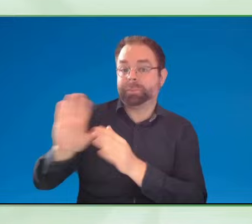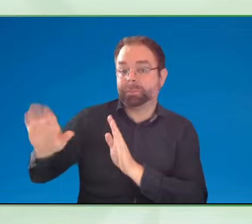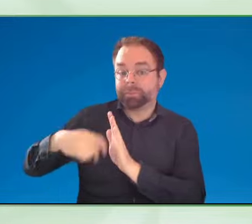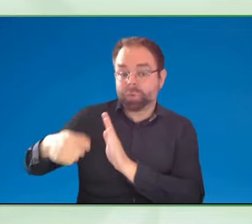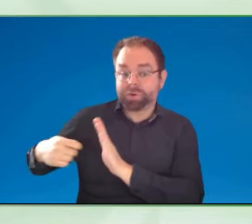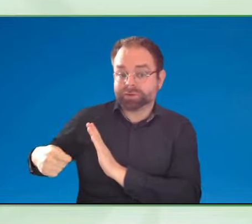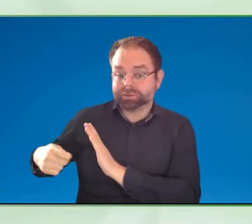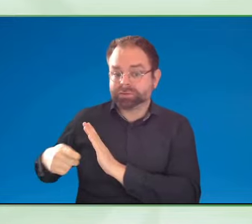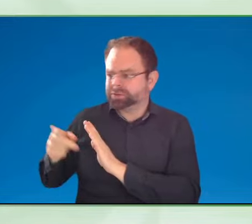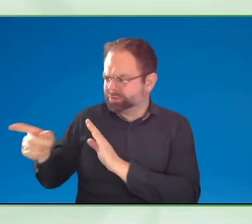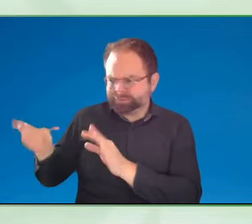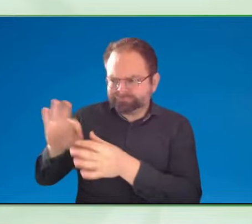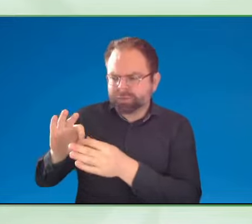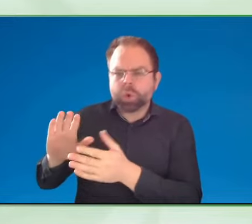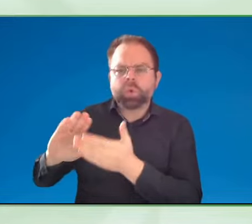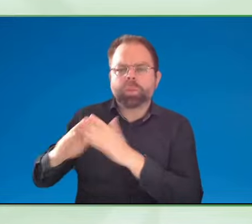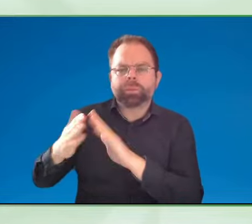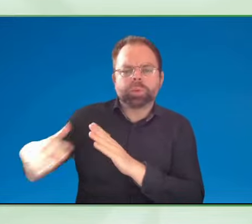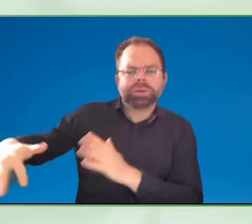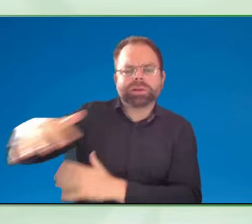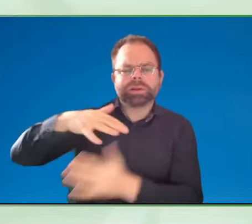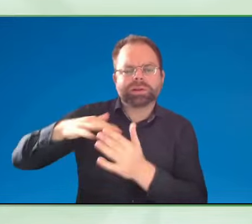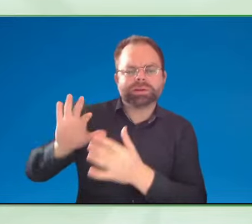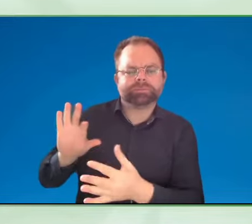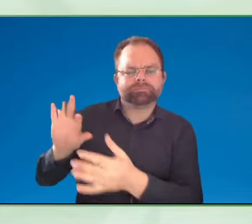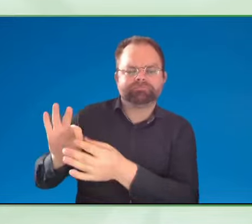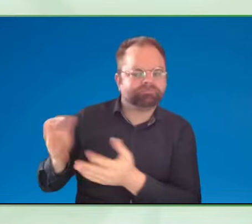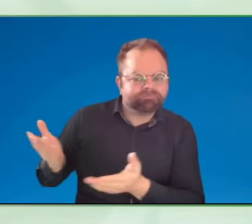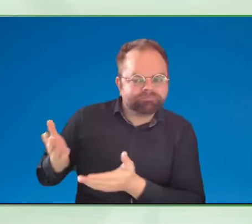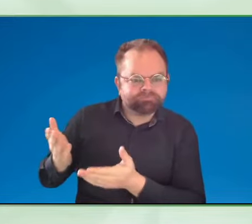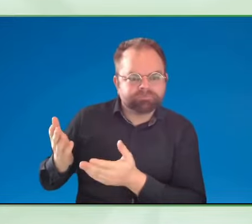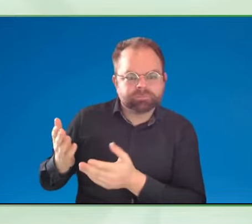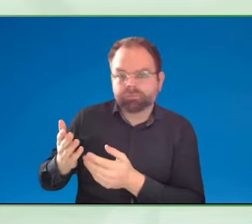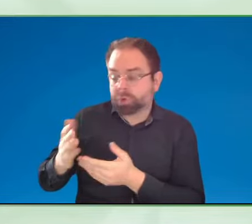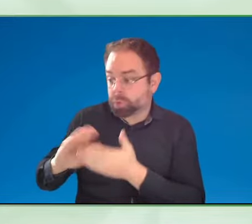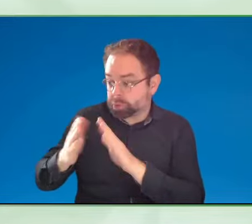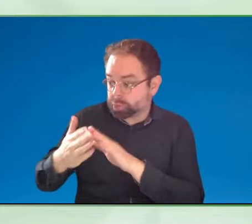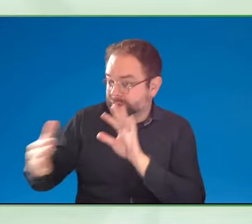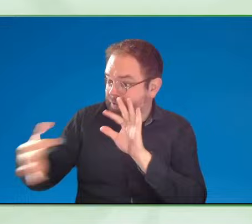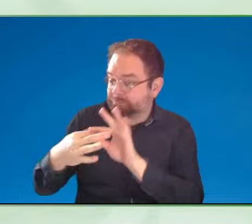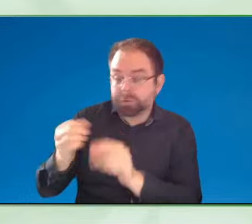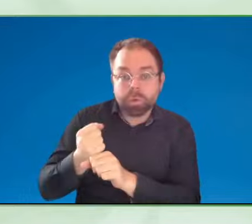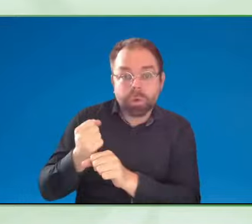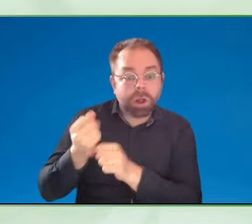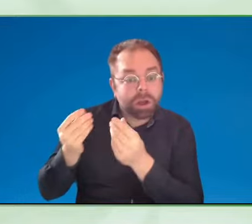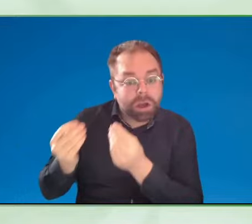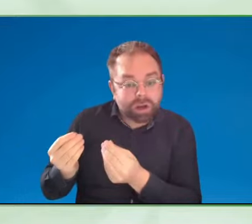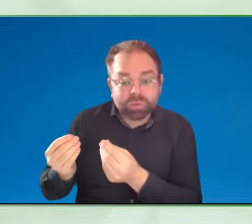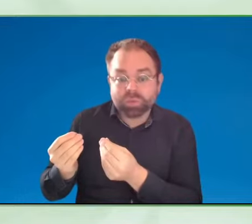Well the term design thinking.